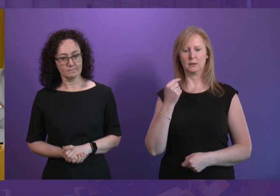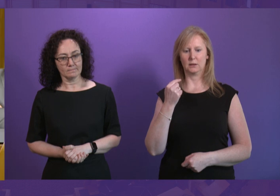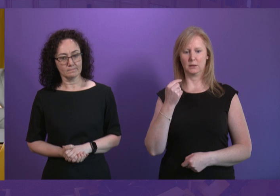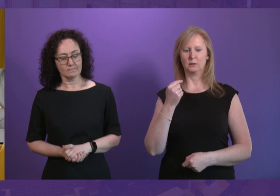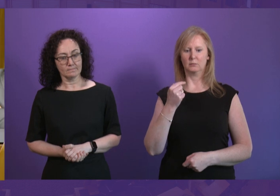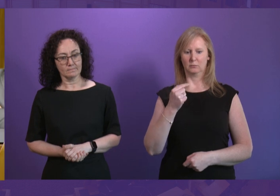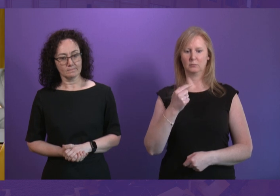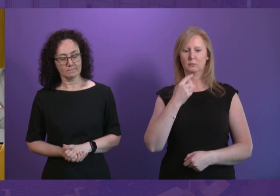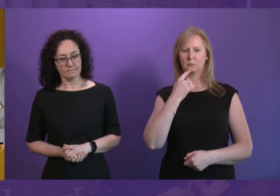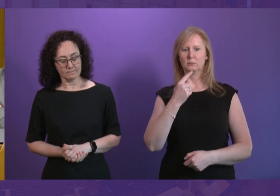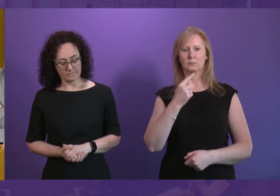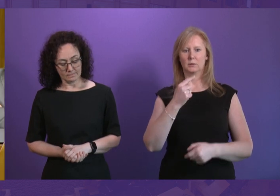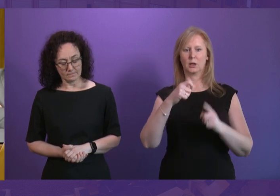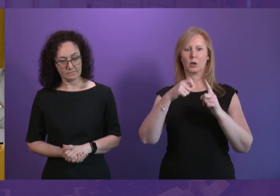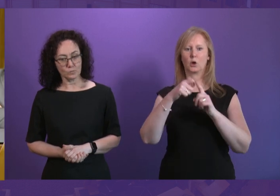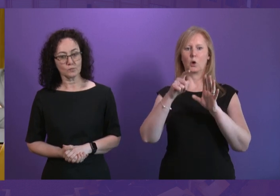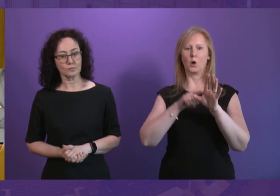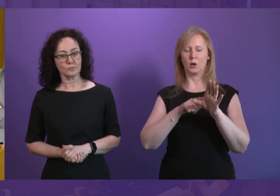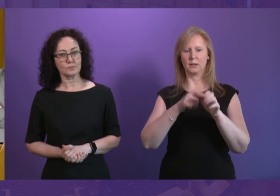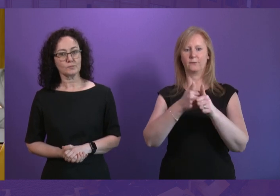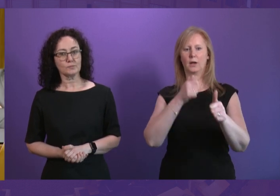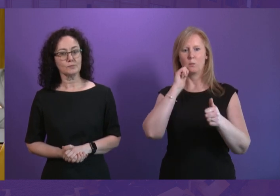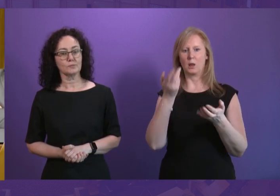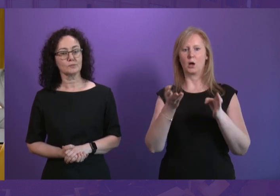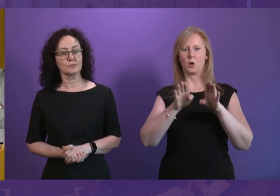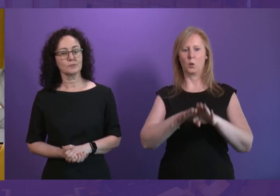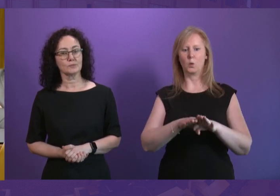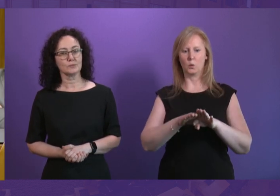laundry factory in Kirkcaldy by the beginning of April, with an anticipated loss of 86 jobs.